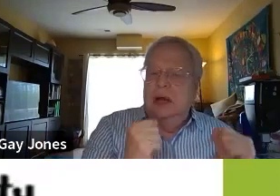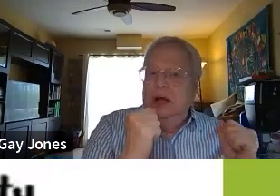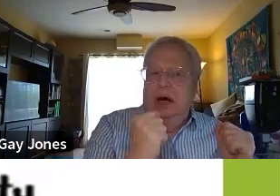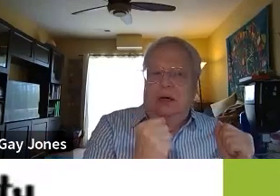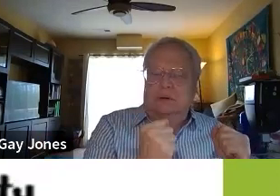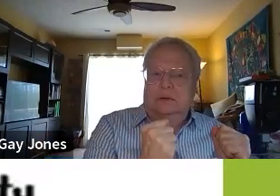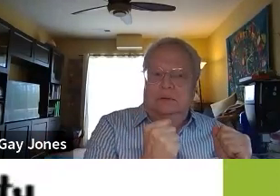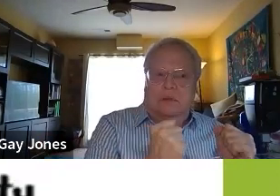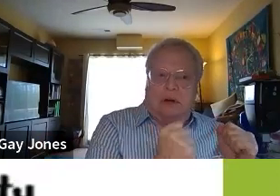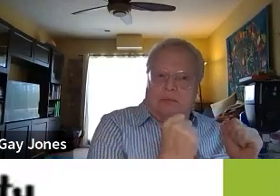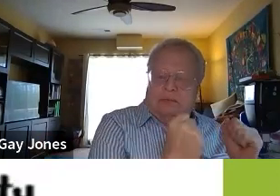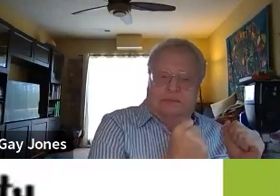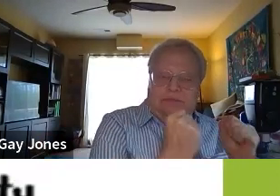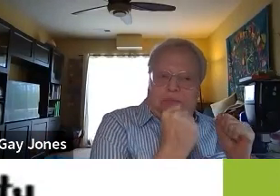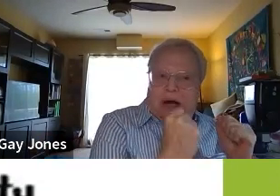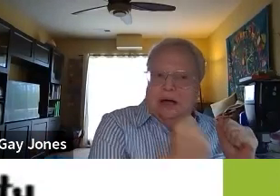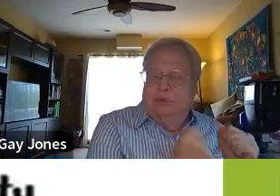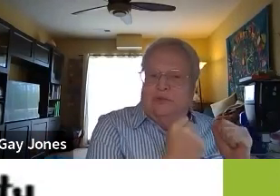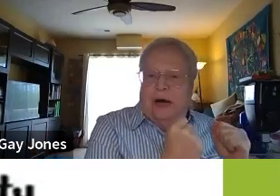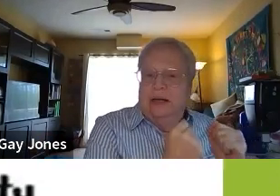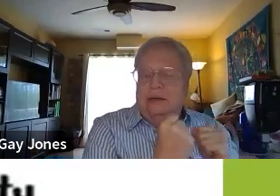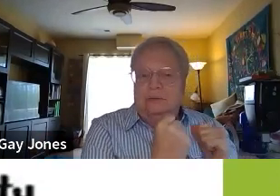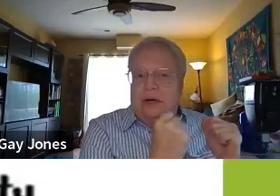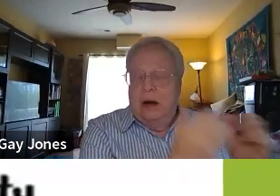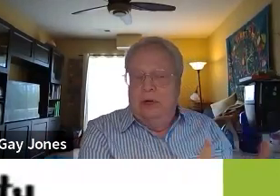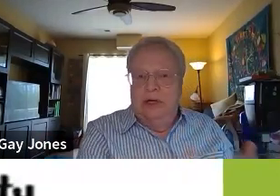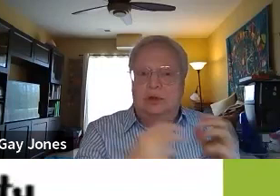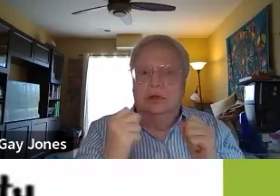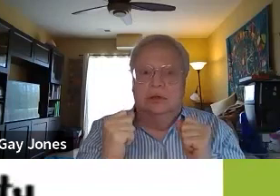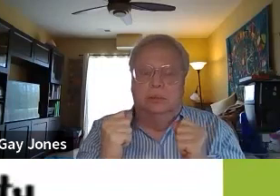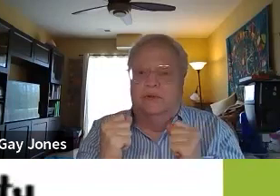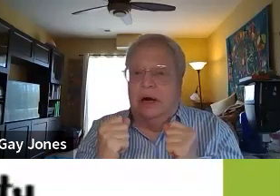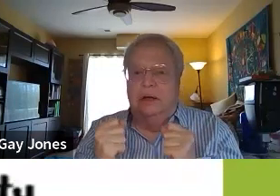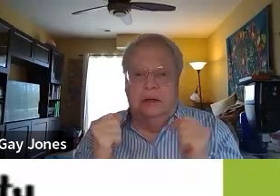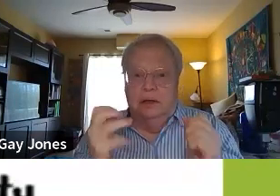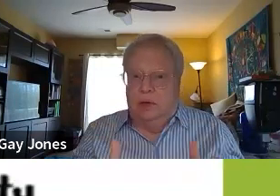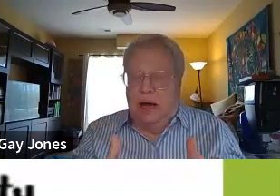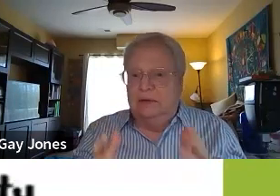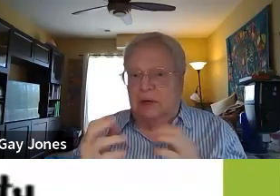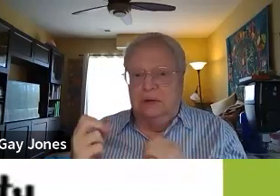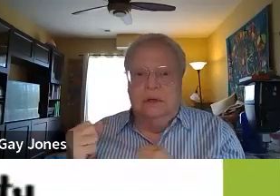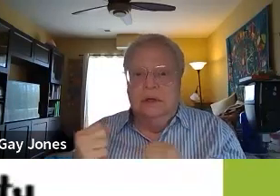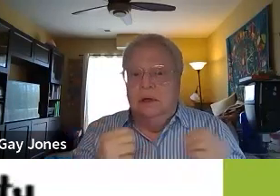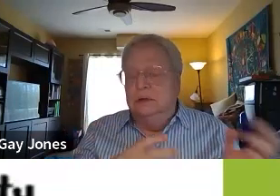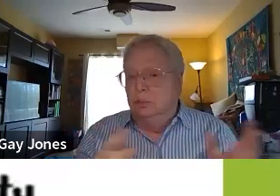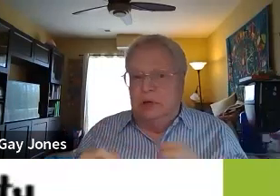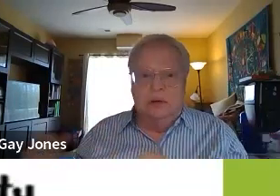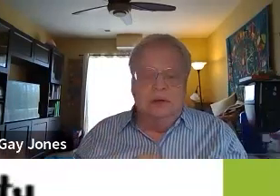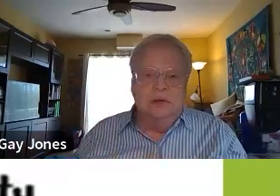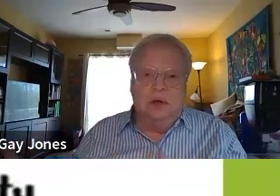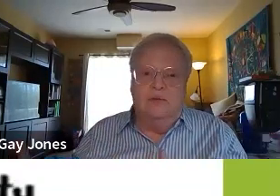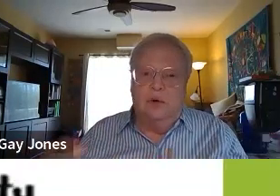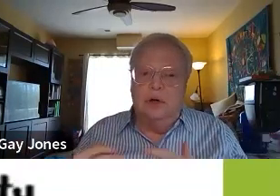And by providing accommodations and providing equal access, and to buildings and so forth,